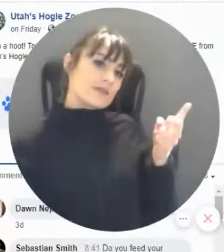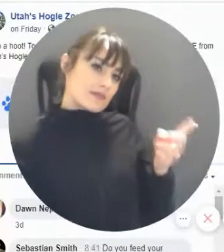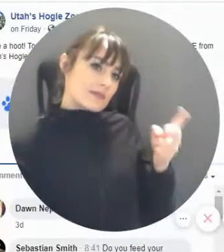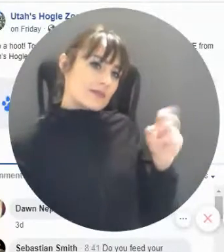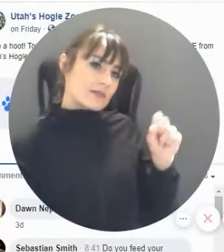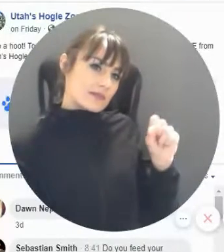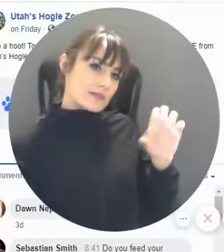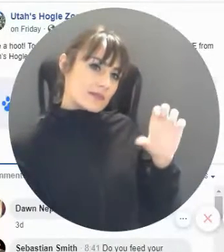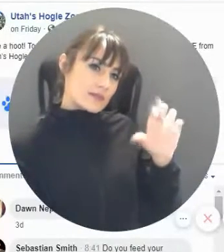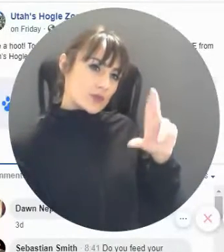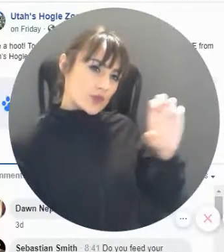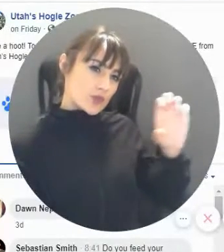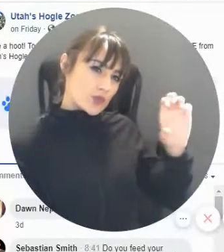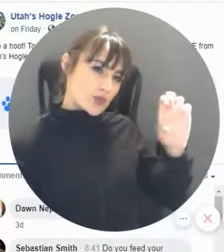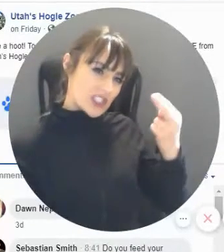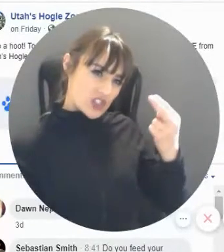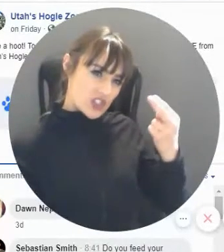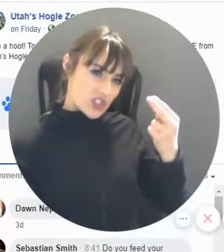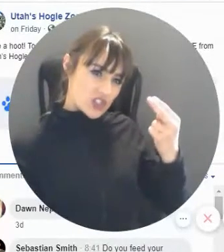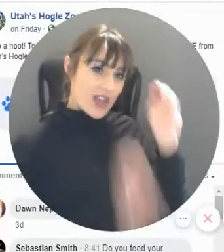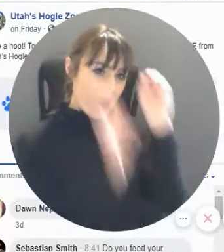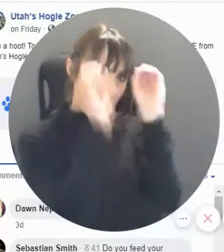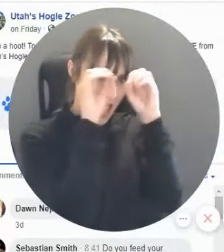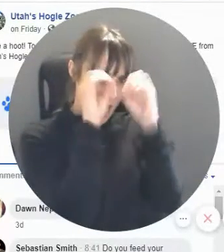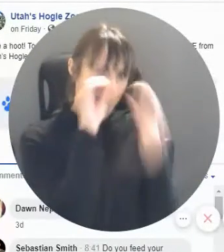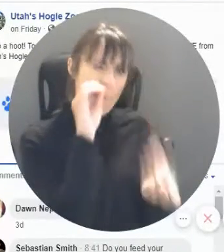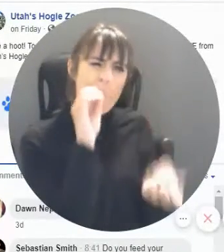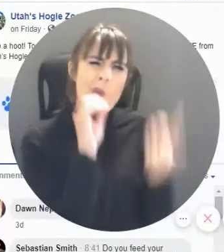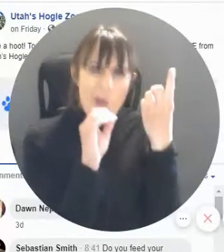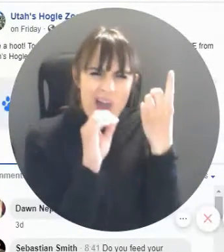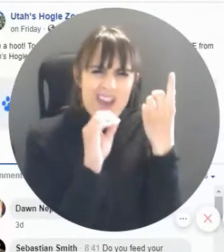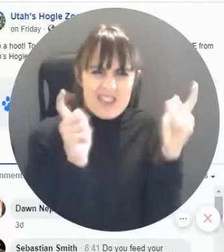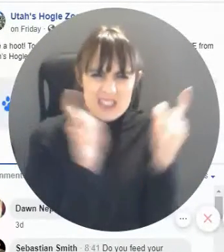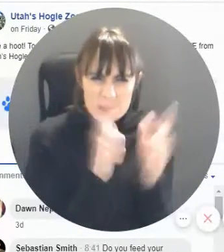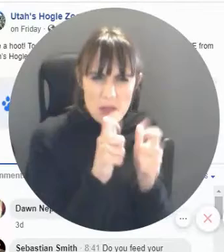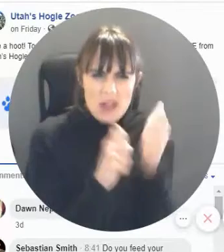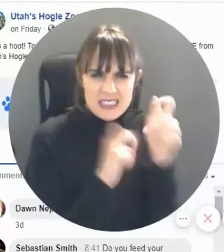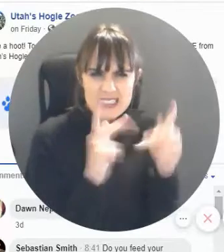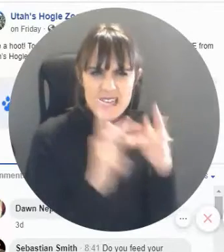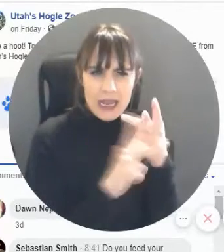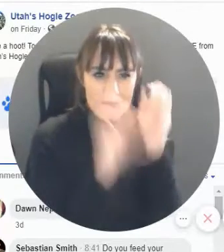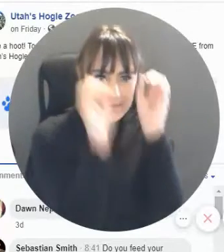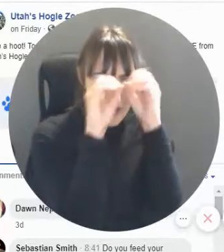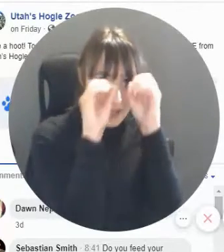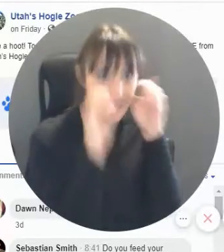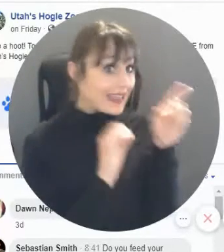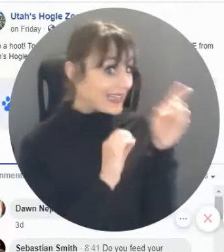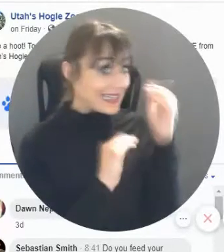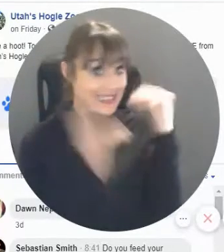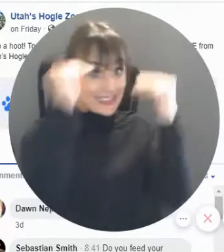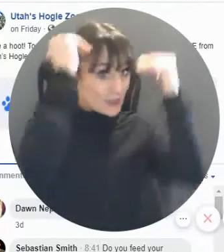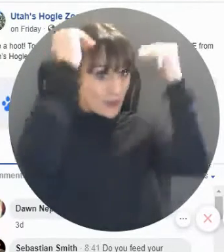He is a full grown adult. Brad: Isn't that something? Autumn: Many people think that he is a baby. Brad: Apollo is getting a lot of love.